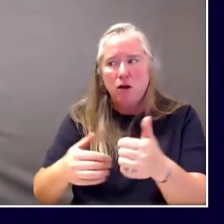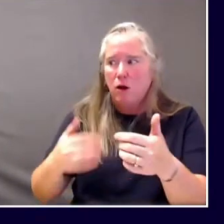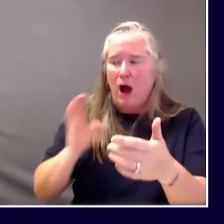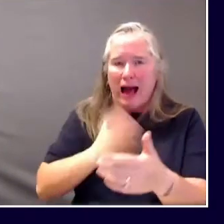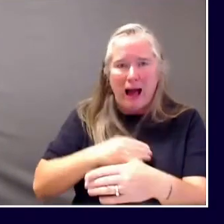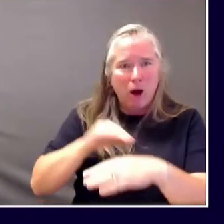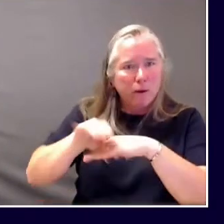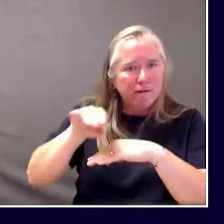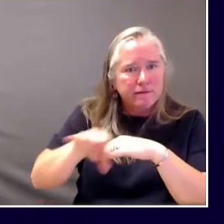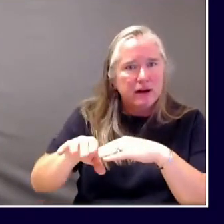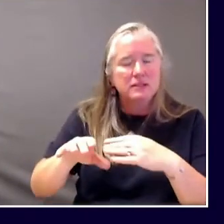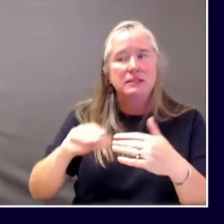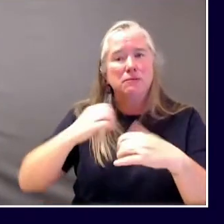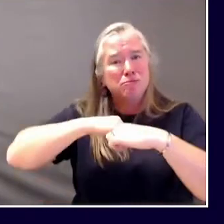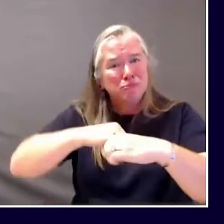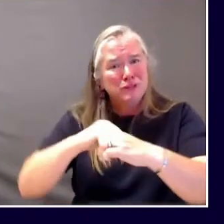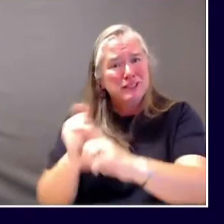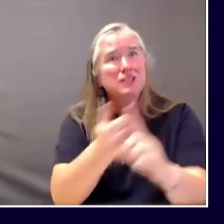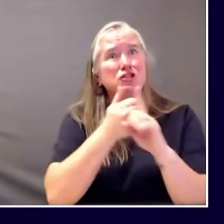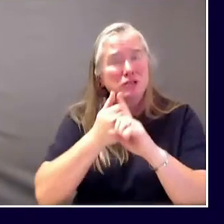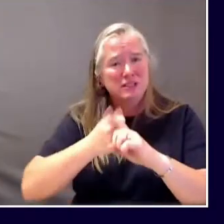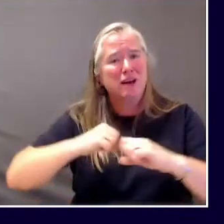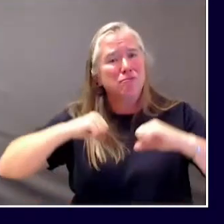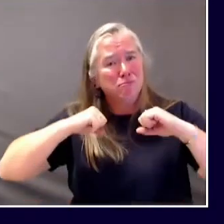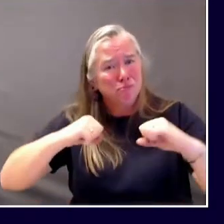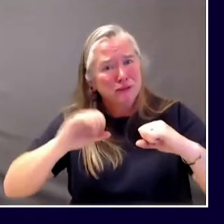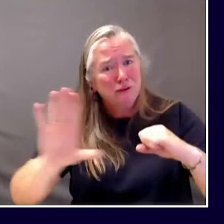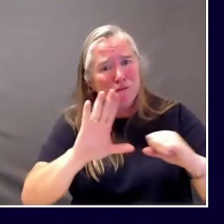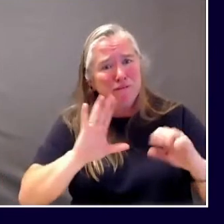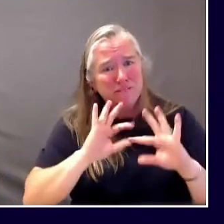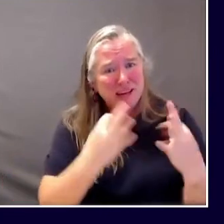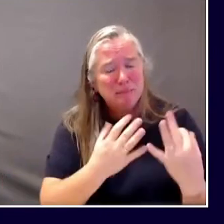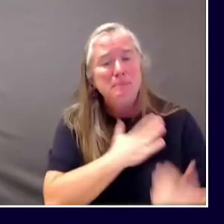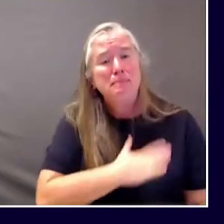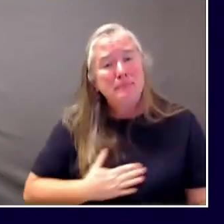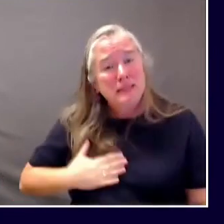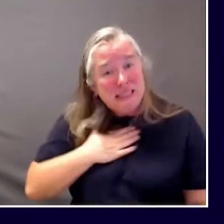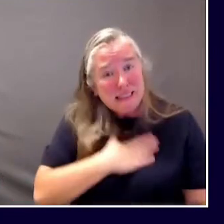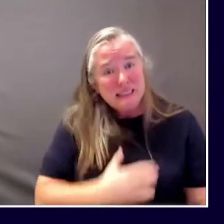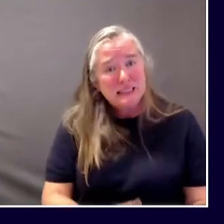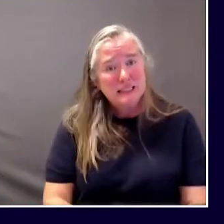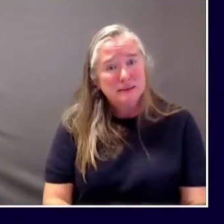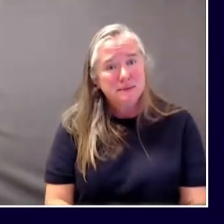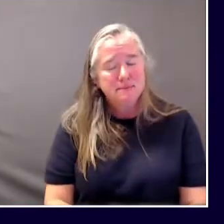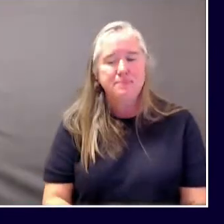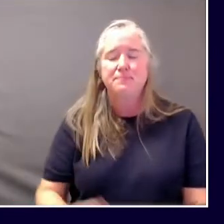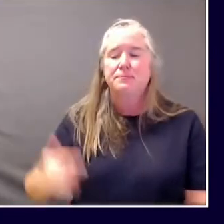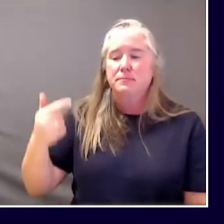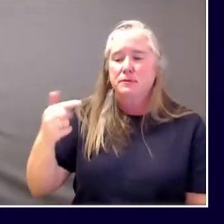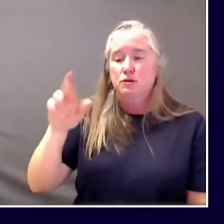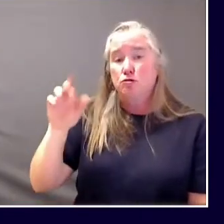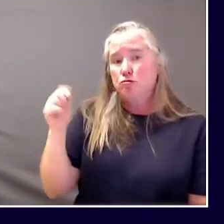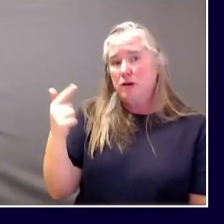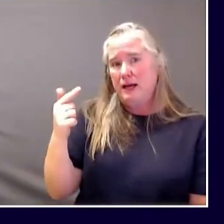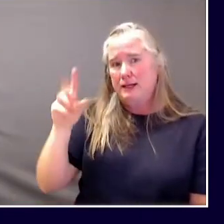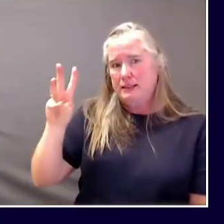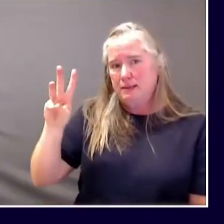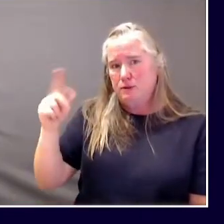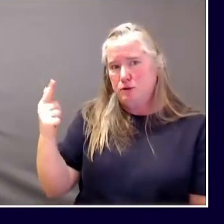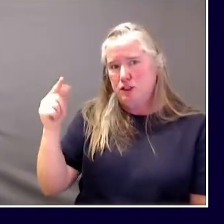thank you governor turn next to Greg water question GMA